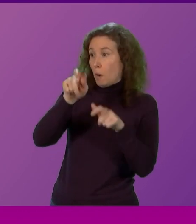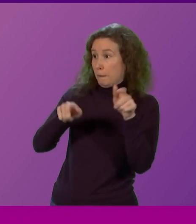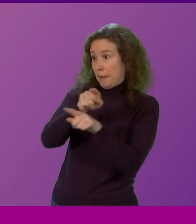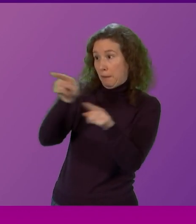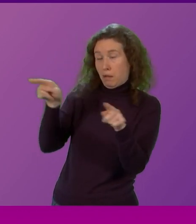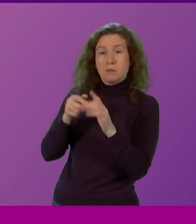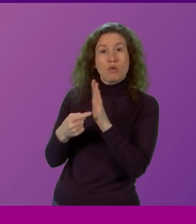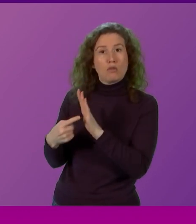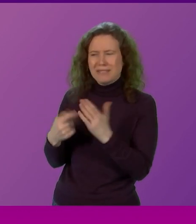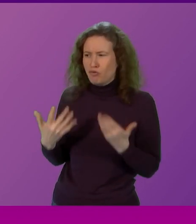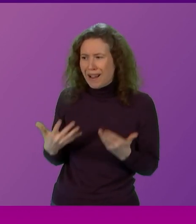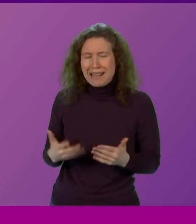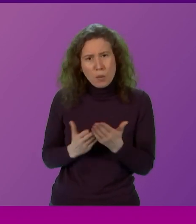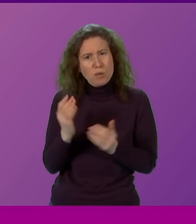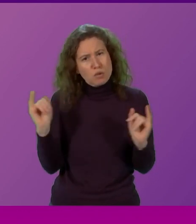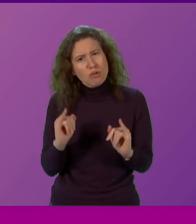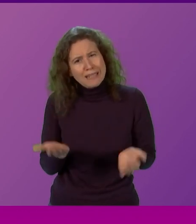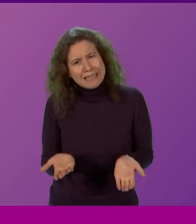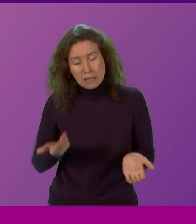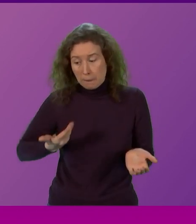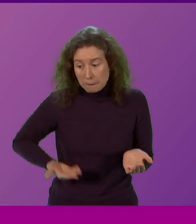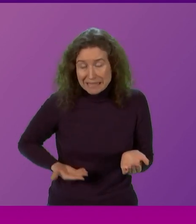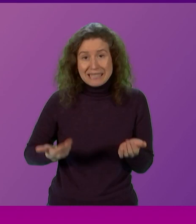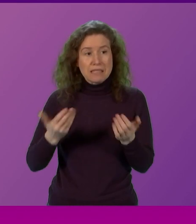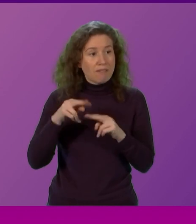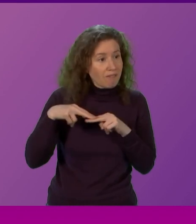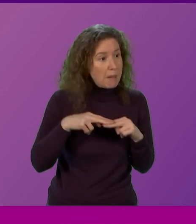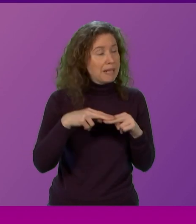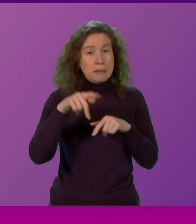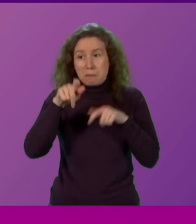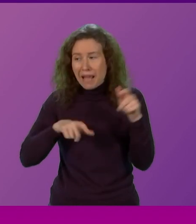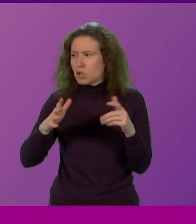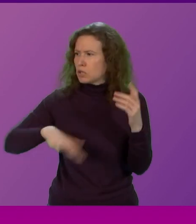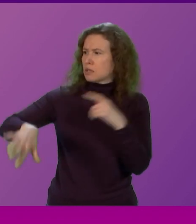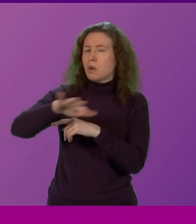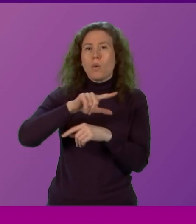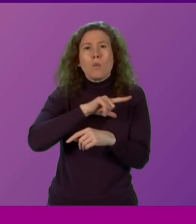At this time of crisis for business, families and patients, why is it that people in Scotland